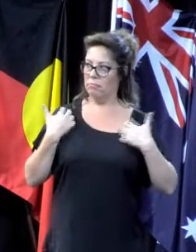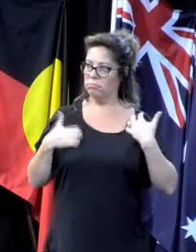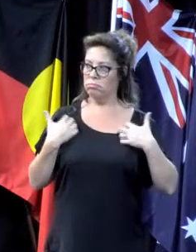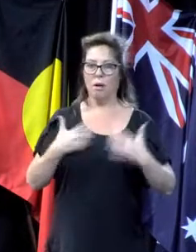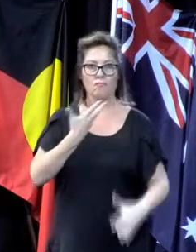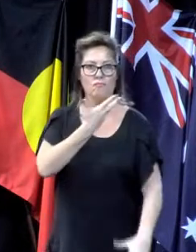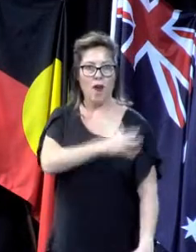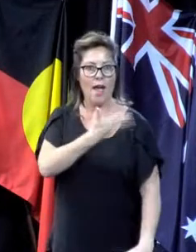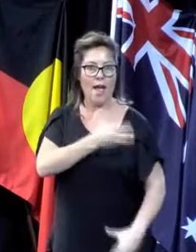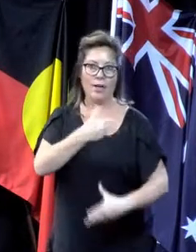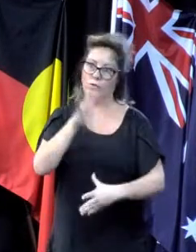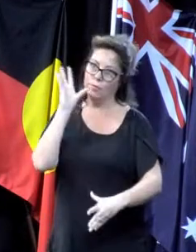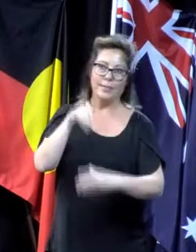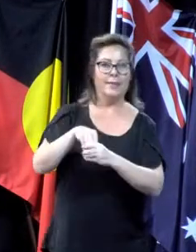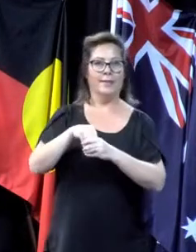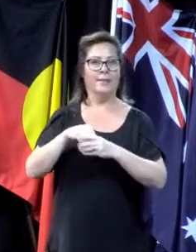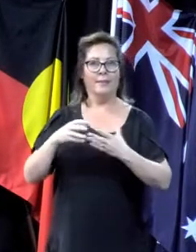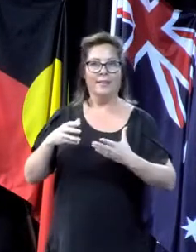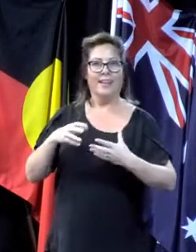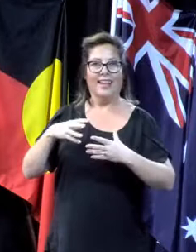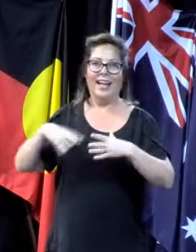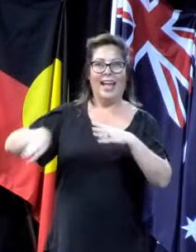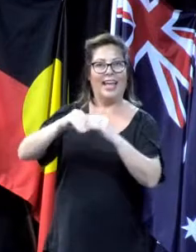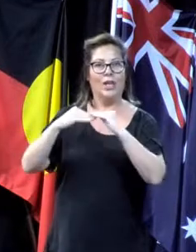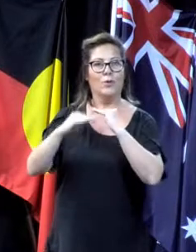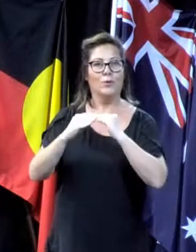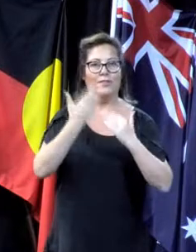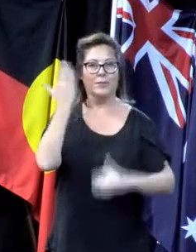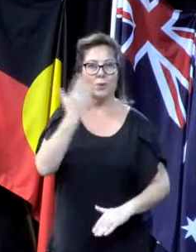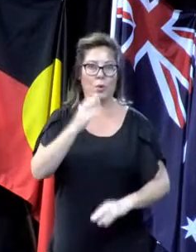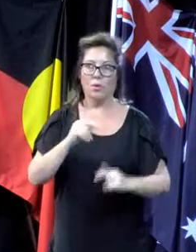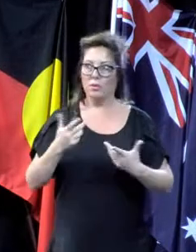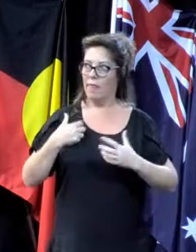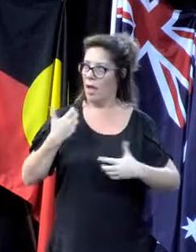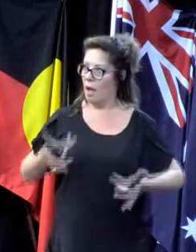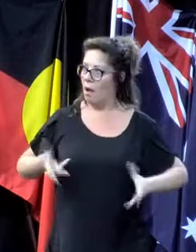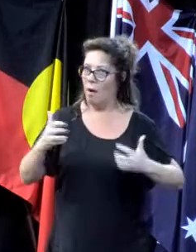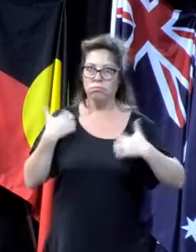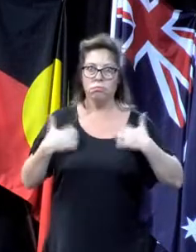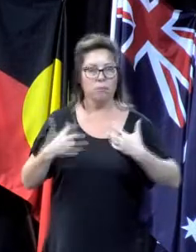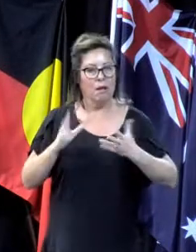So, they work very hard towards inclusion and have a really strong belief, moral belief.